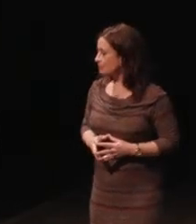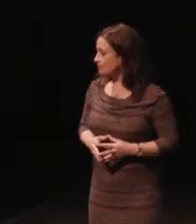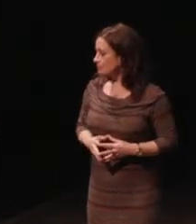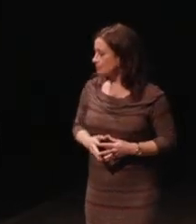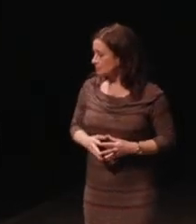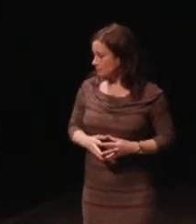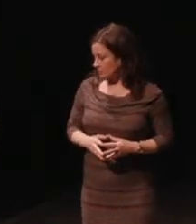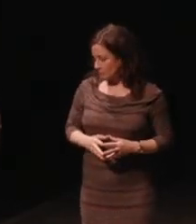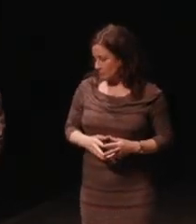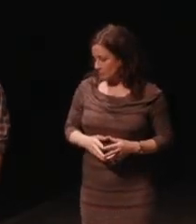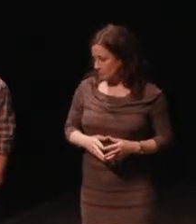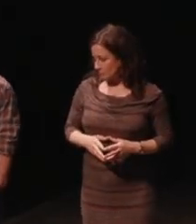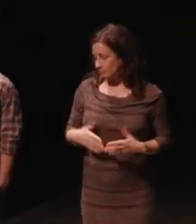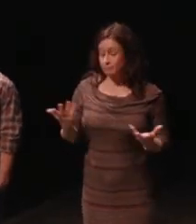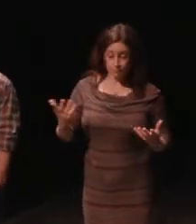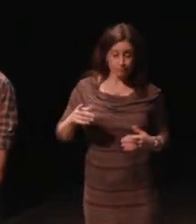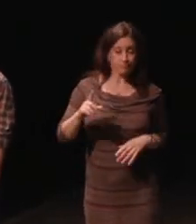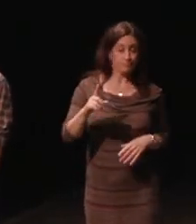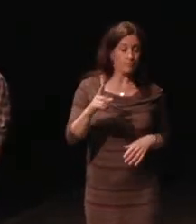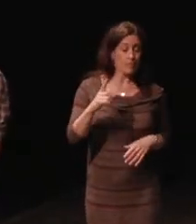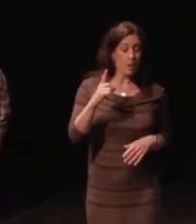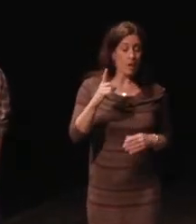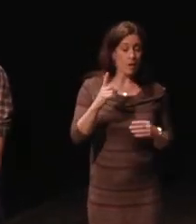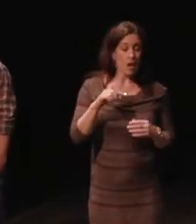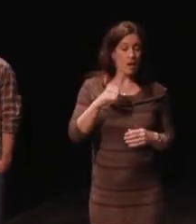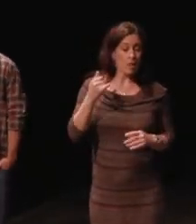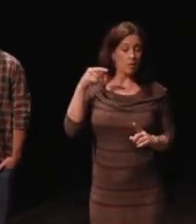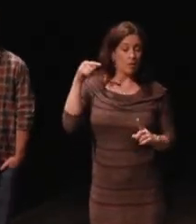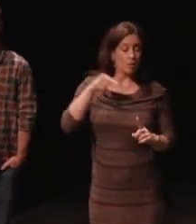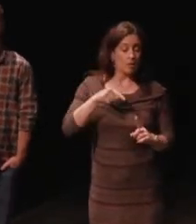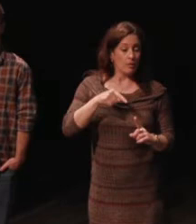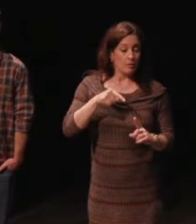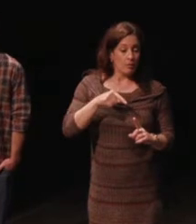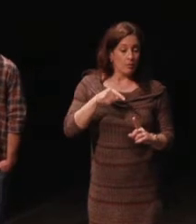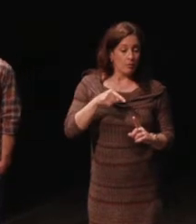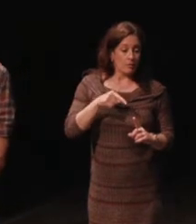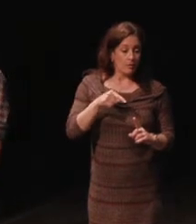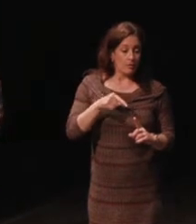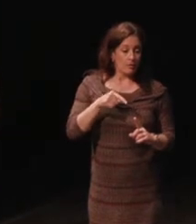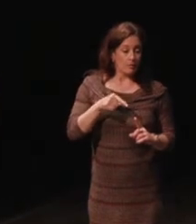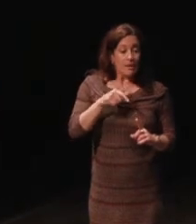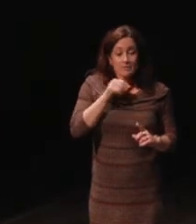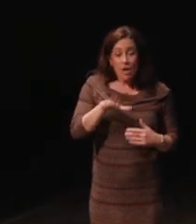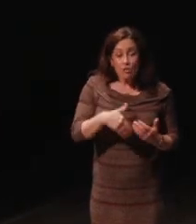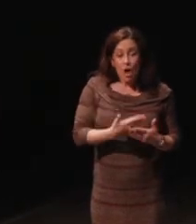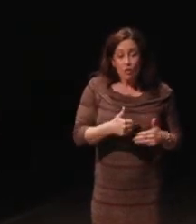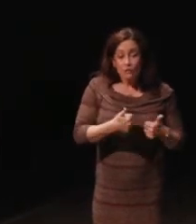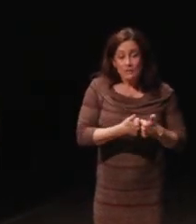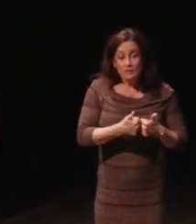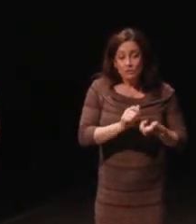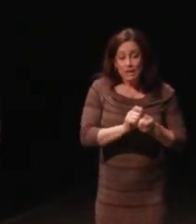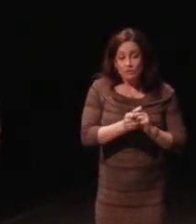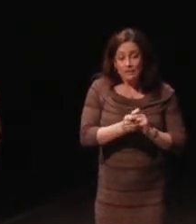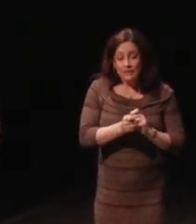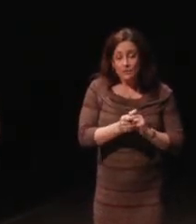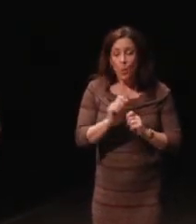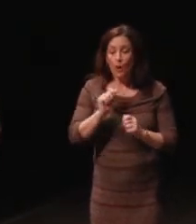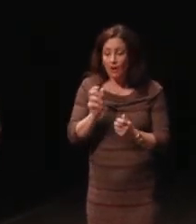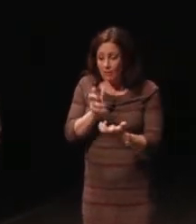So, another point to make is that, not all of the changes that you're going to want to or all of the custom features that you